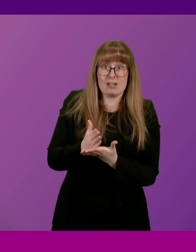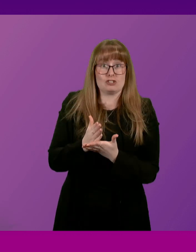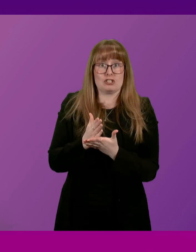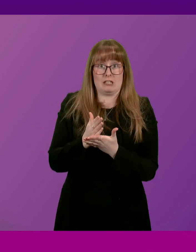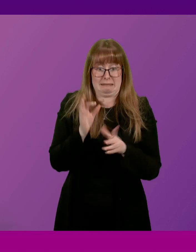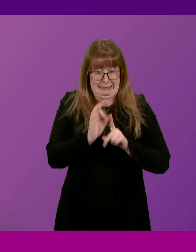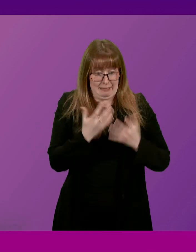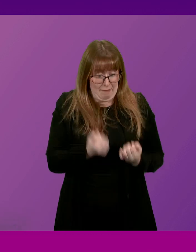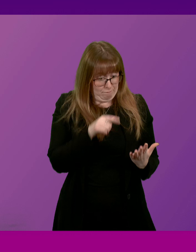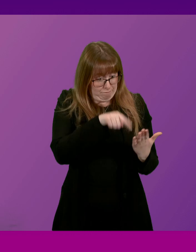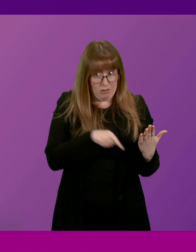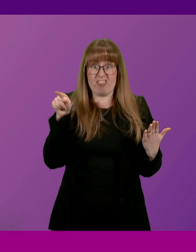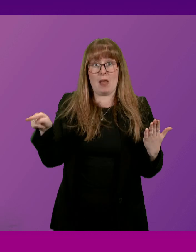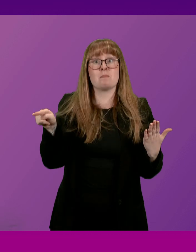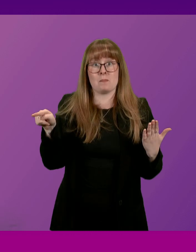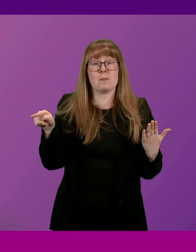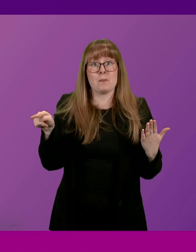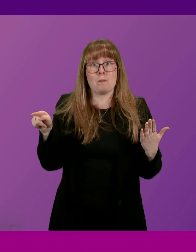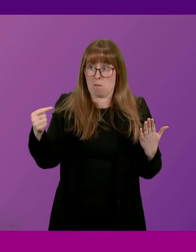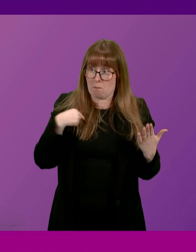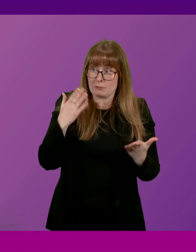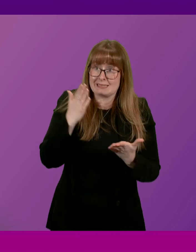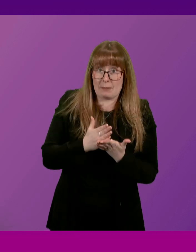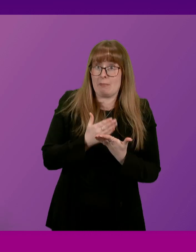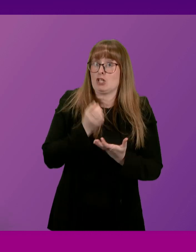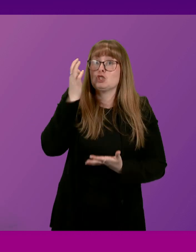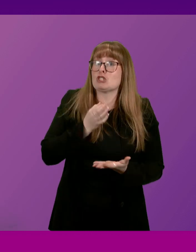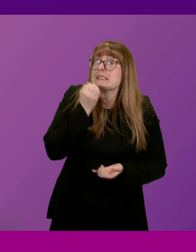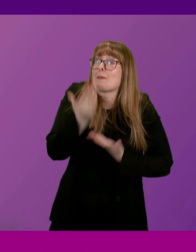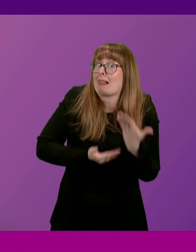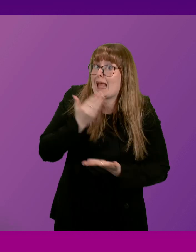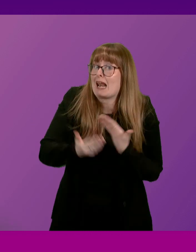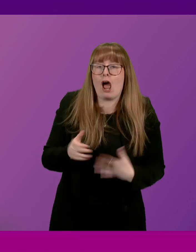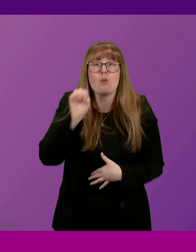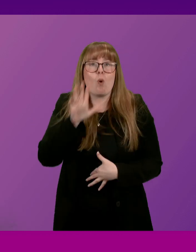detail that it was them. I am simply pointing out that I am not going to take lectures about the